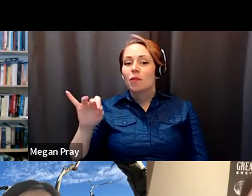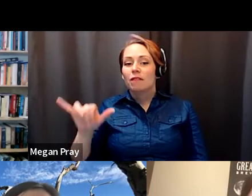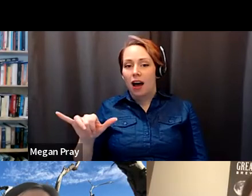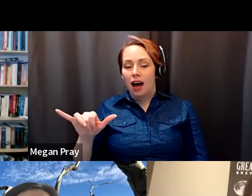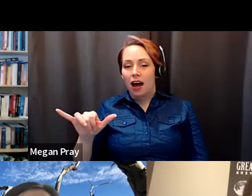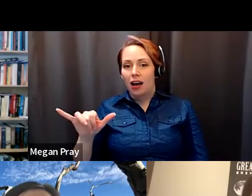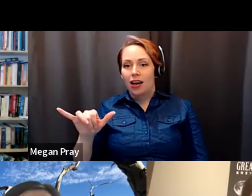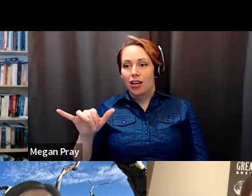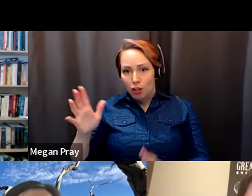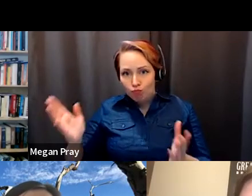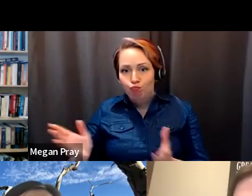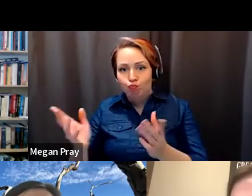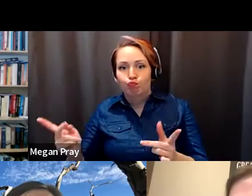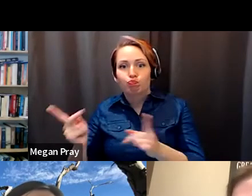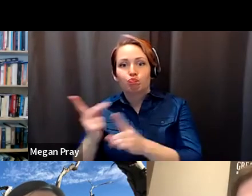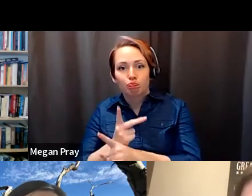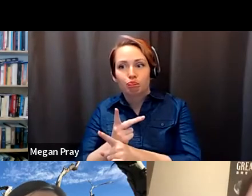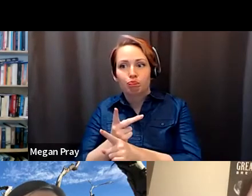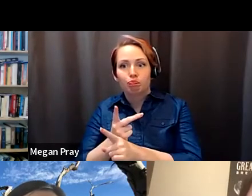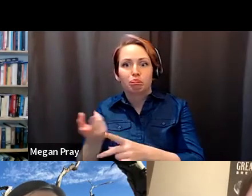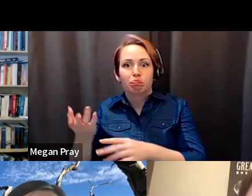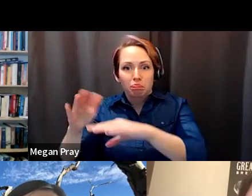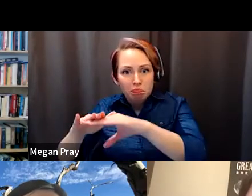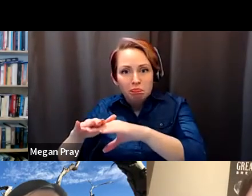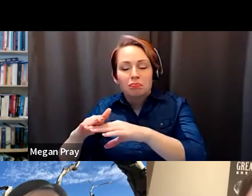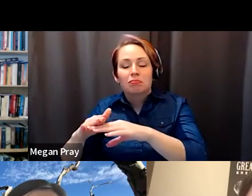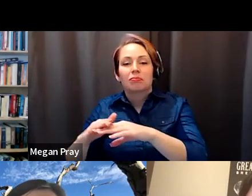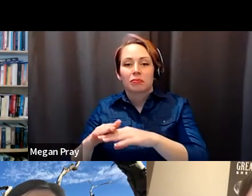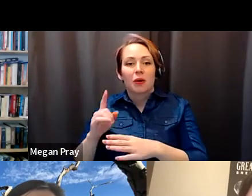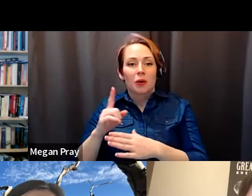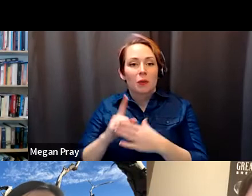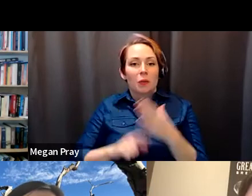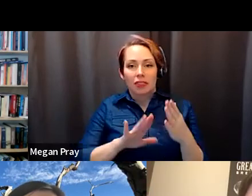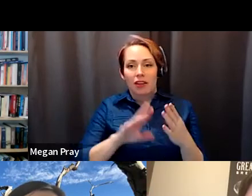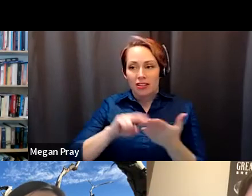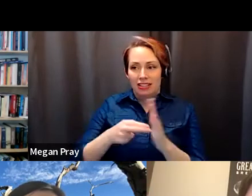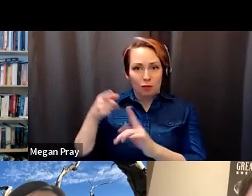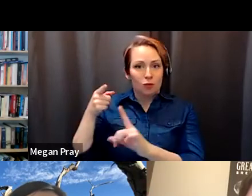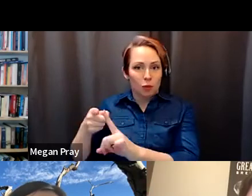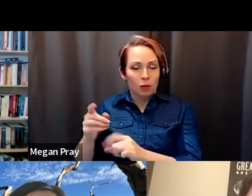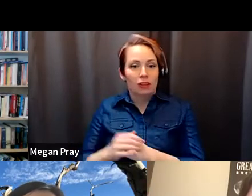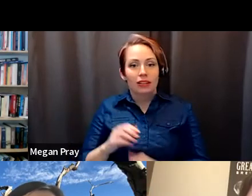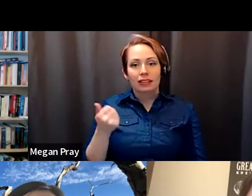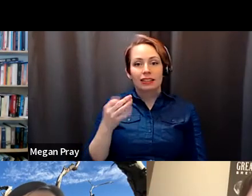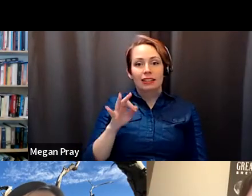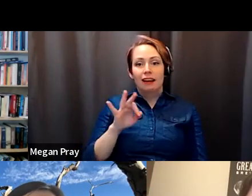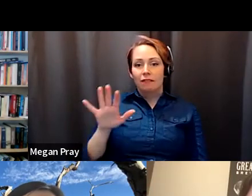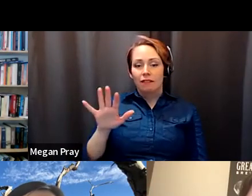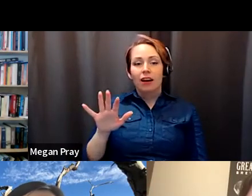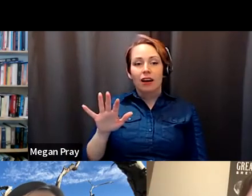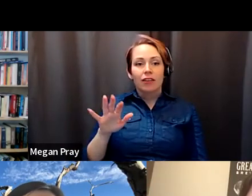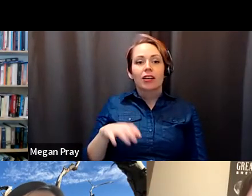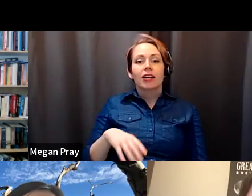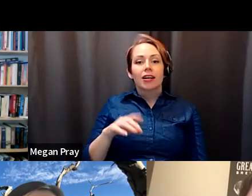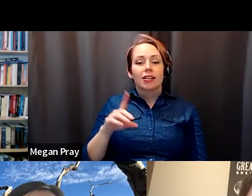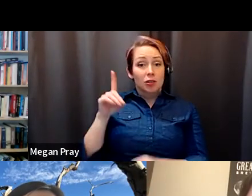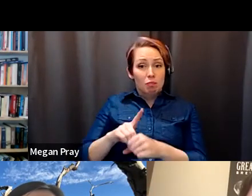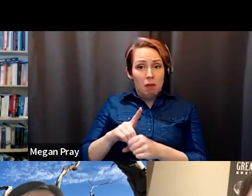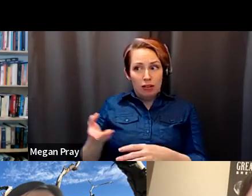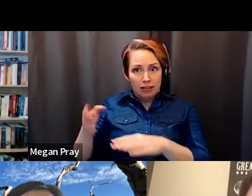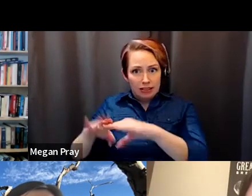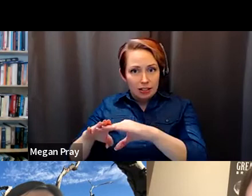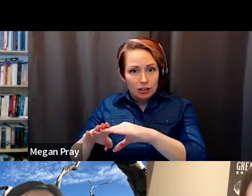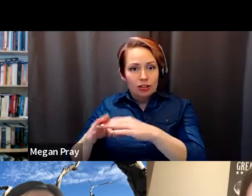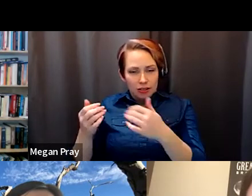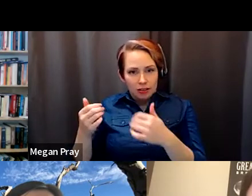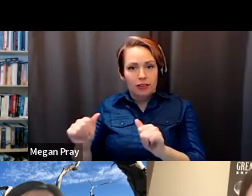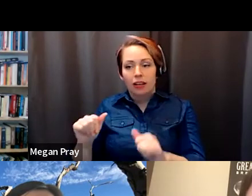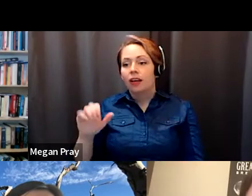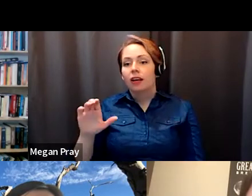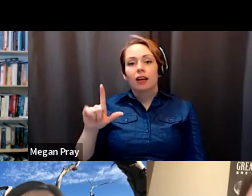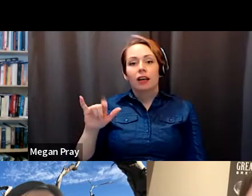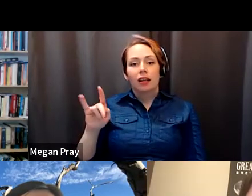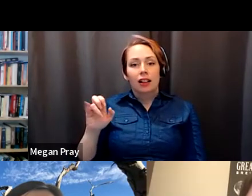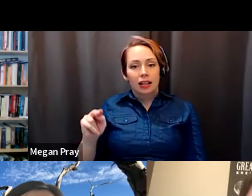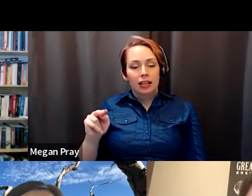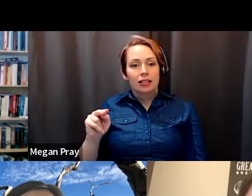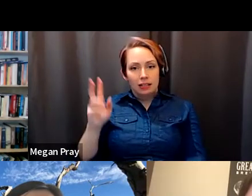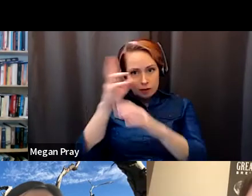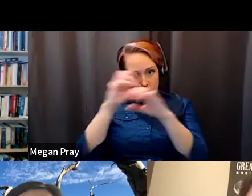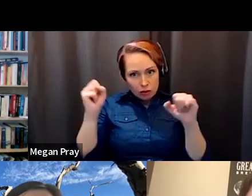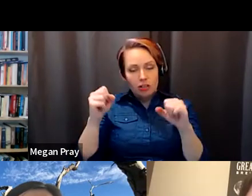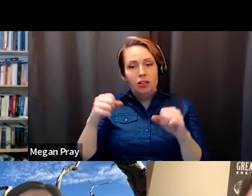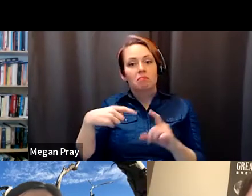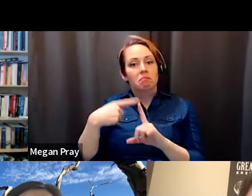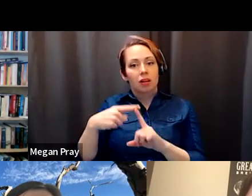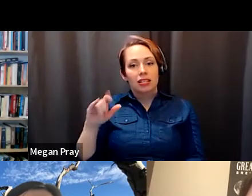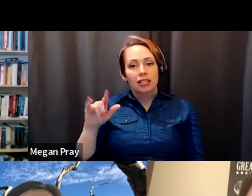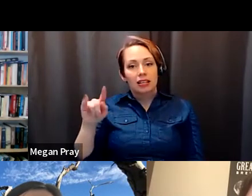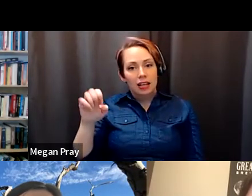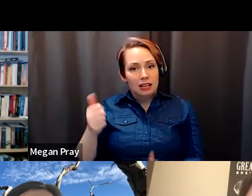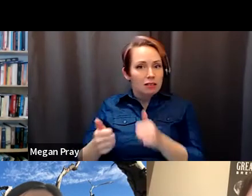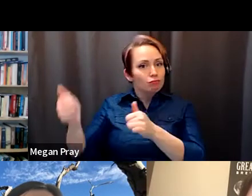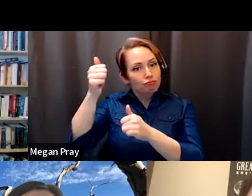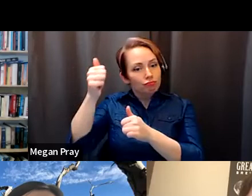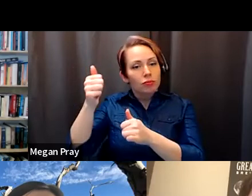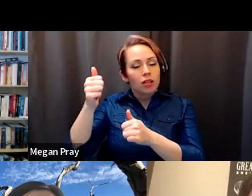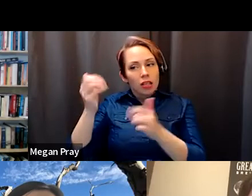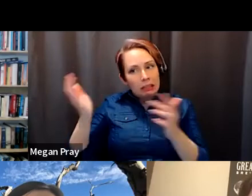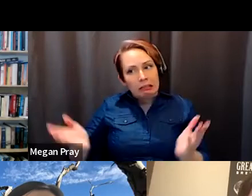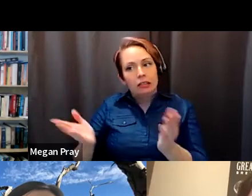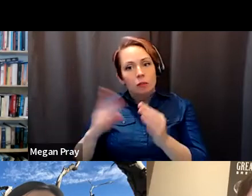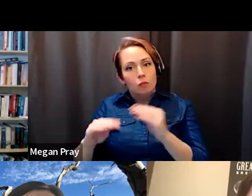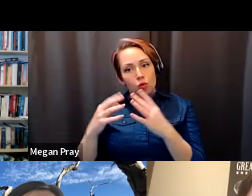Salvador Santino Regilme: In the recipient countries in the 1990s, for example, there was an emerging democratization movement in Thailand in the Philippines and you had Clinton administration, the elite, plus a civil society actors were pushing for a more a stronger constitutional democracy, plus.